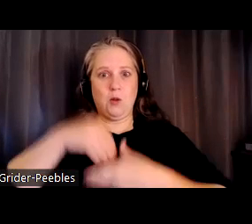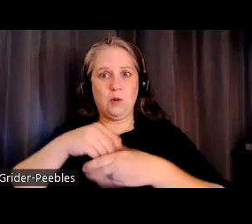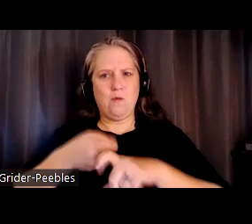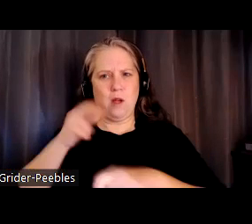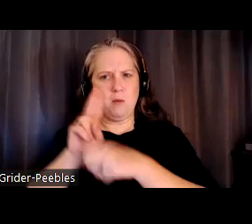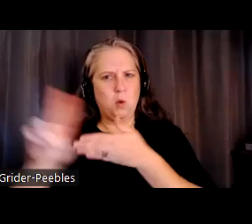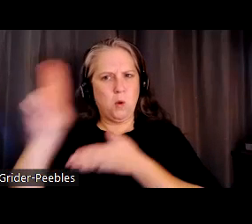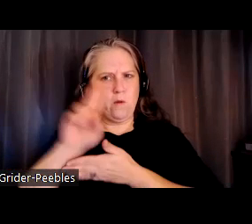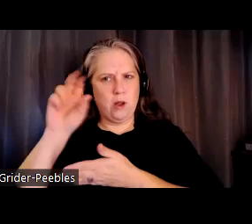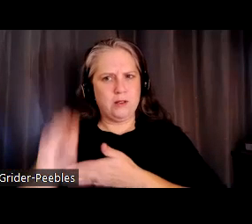the pandemic.